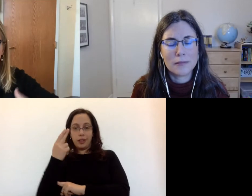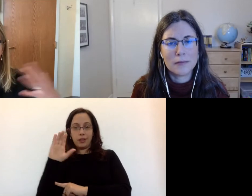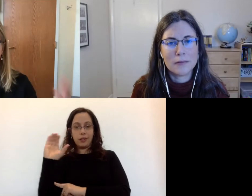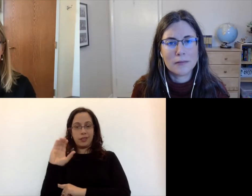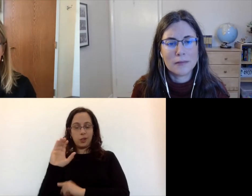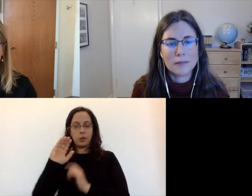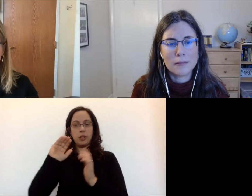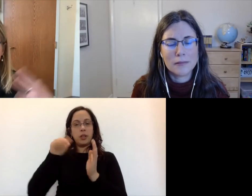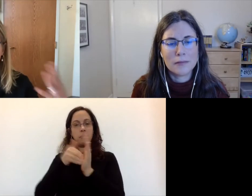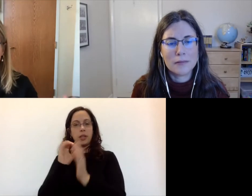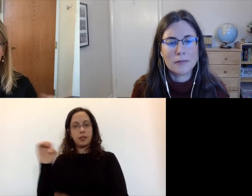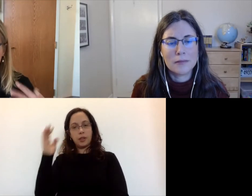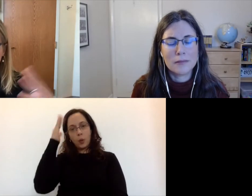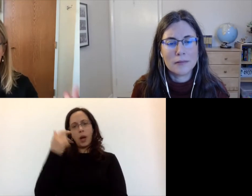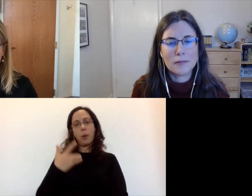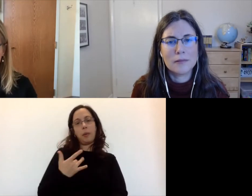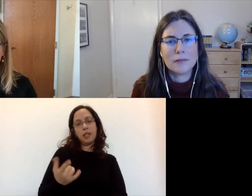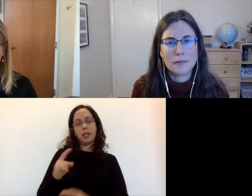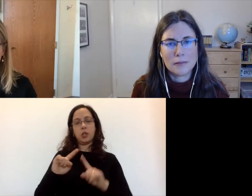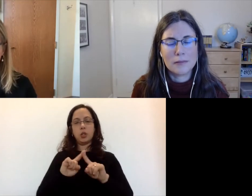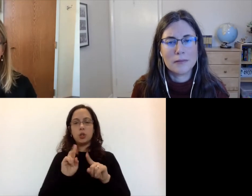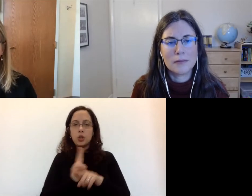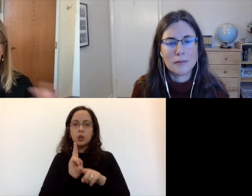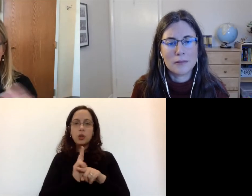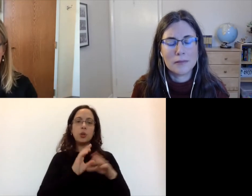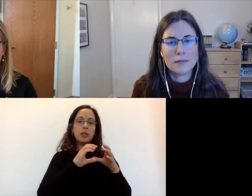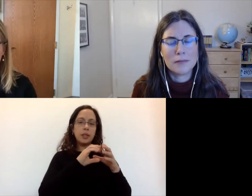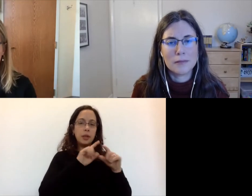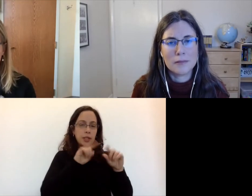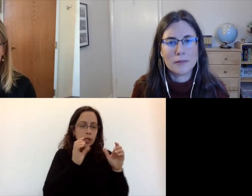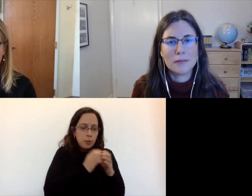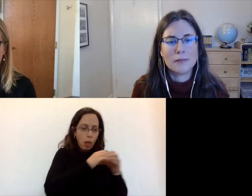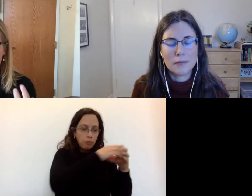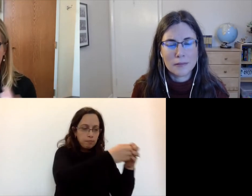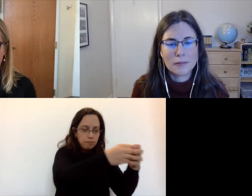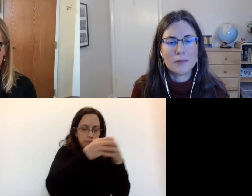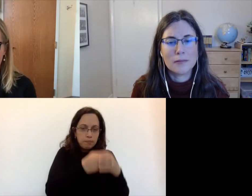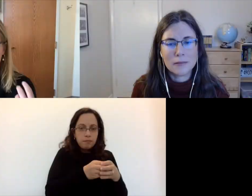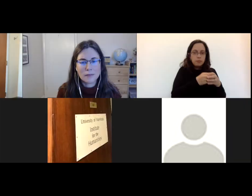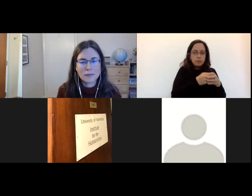sectarian or ethnic or national labels to describe what are actually in many cases